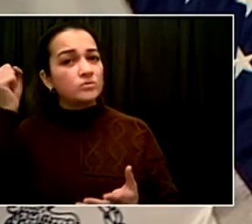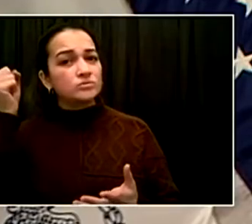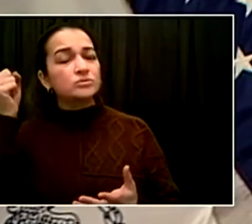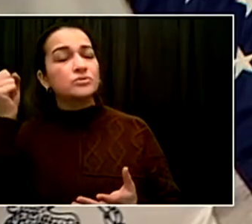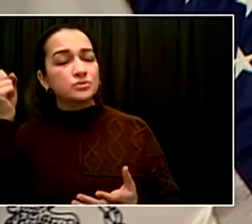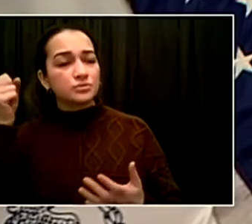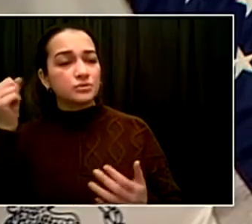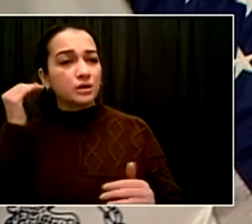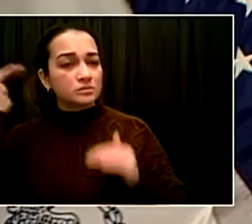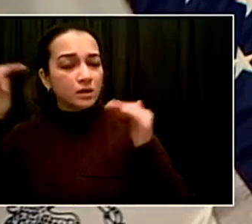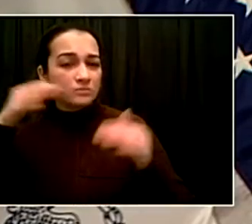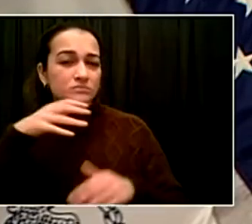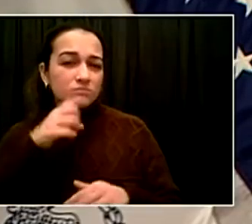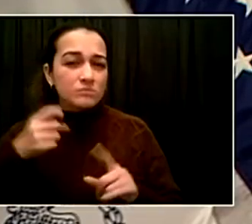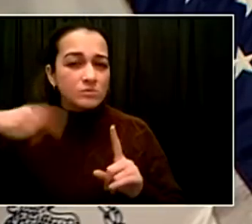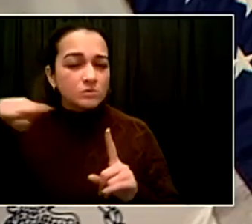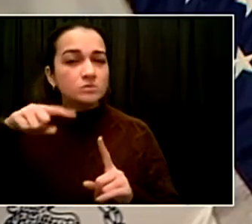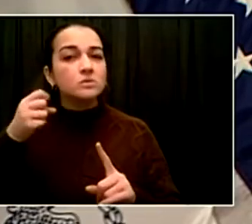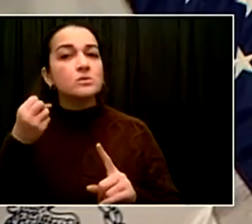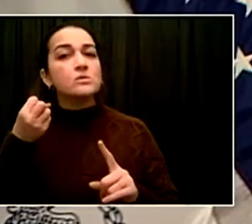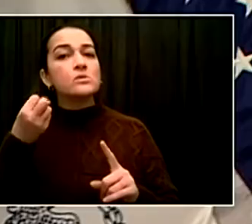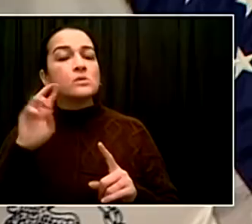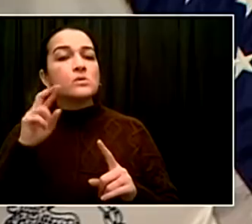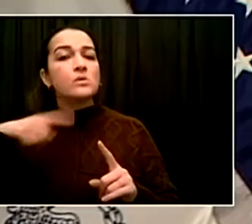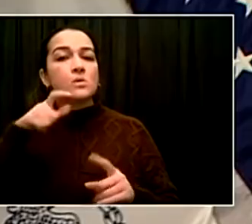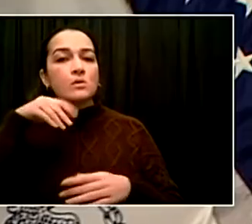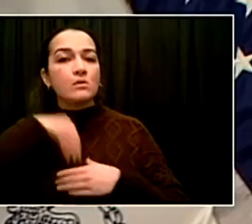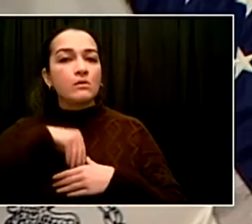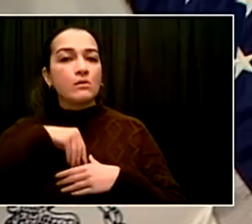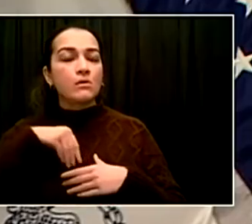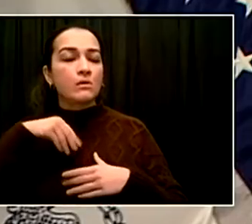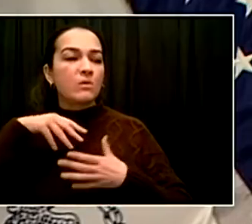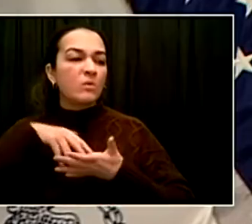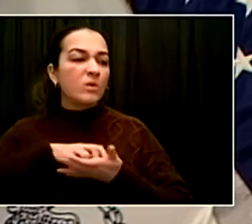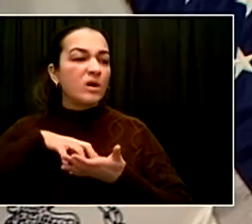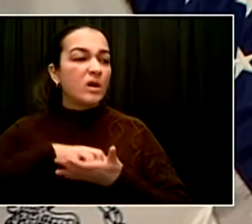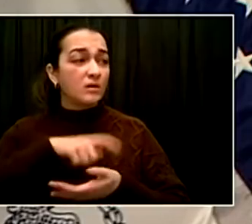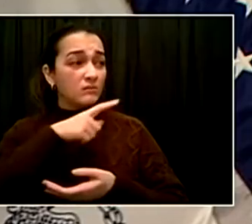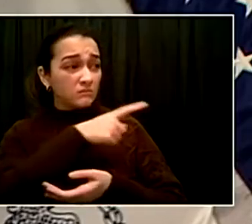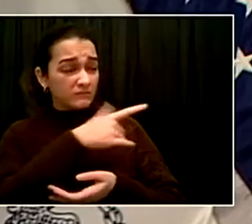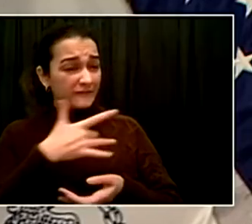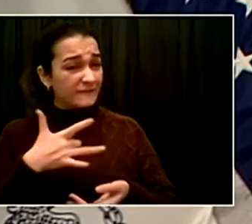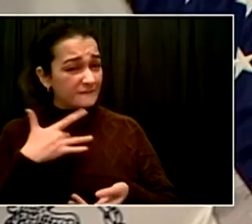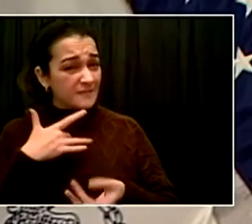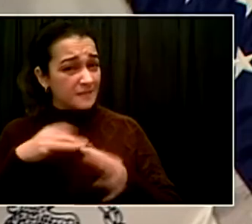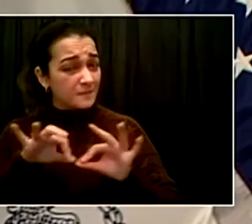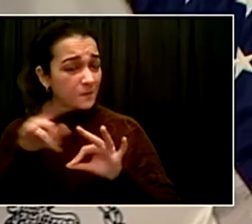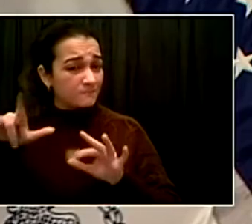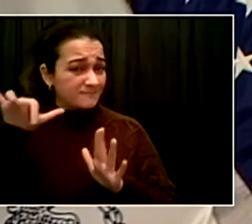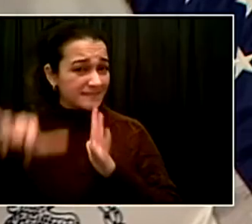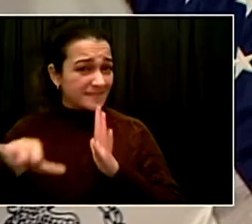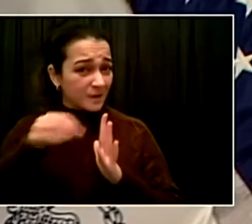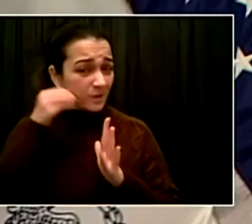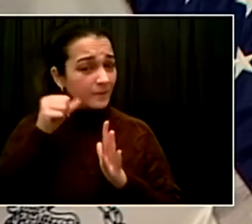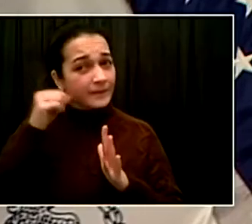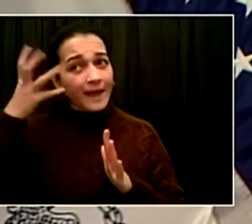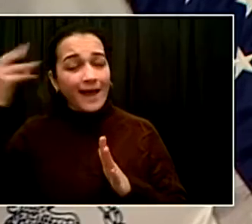ADULTS, AND THOSE WHO ARE IMMUNOCOMPROMISED SKIPPING